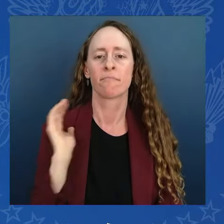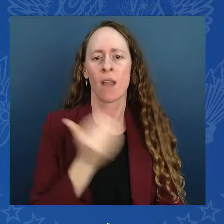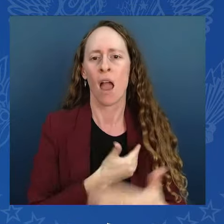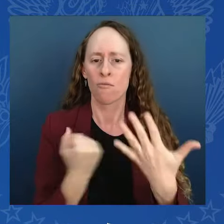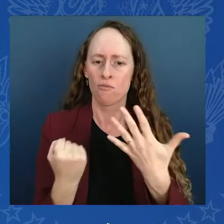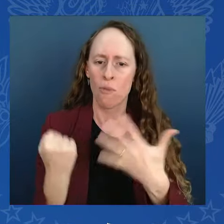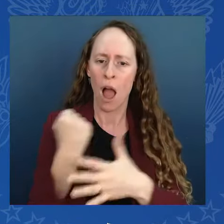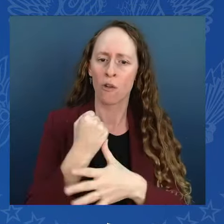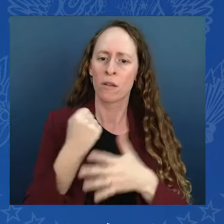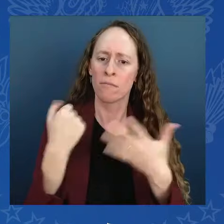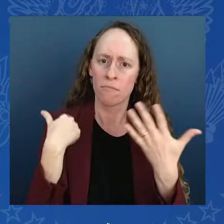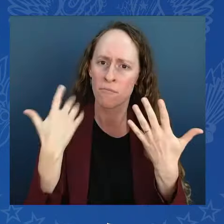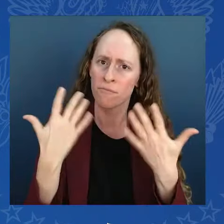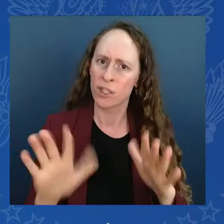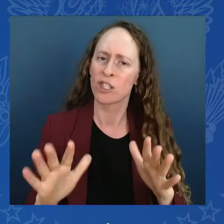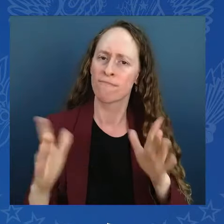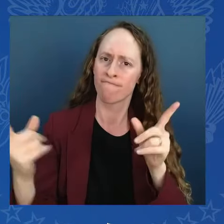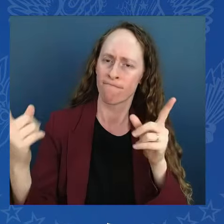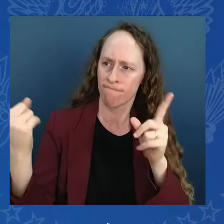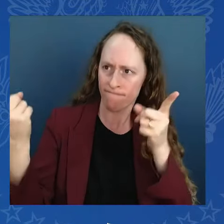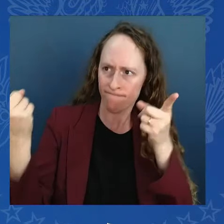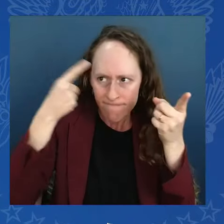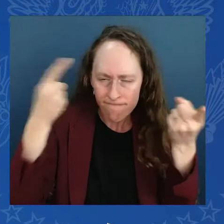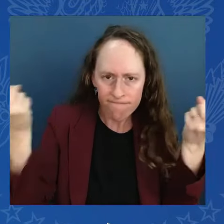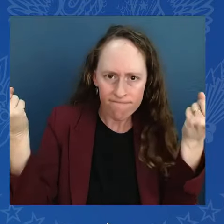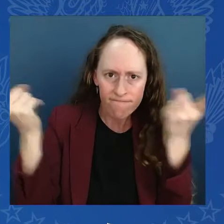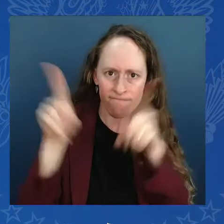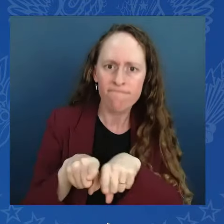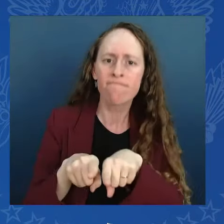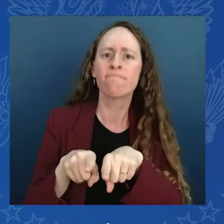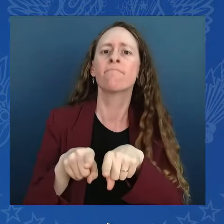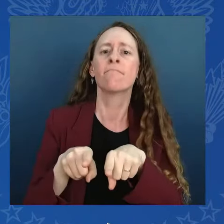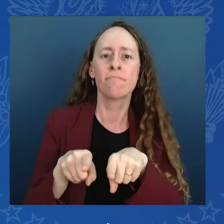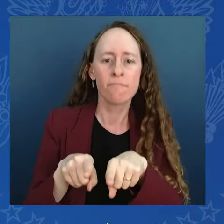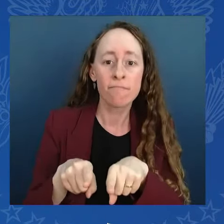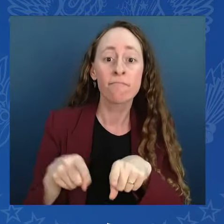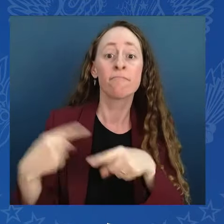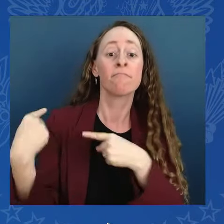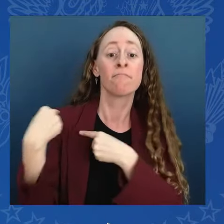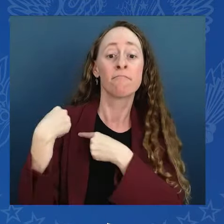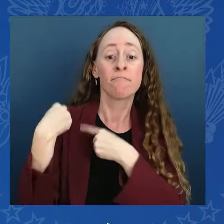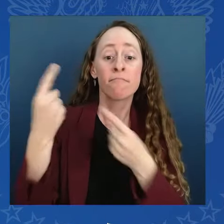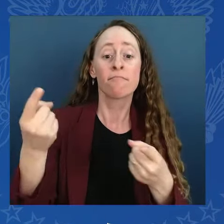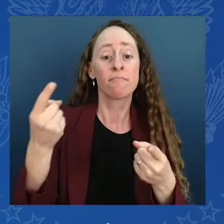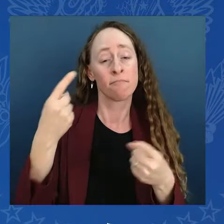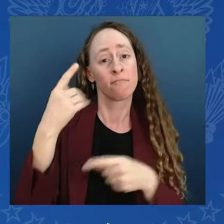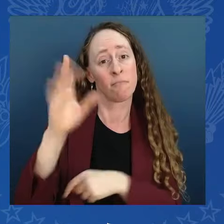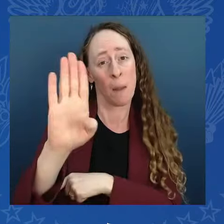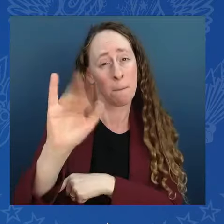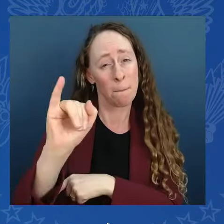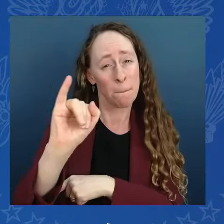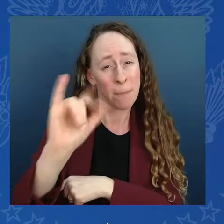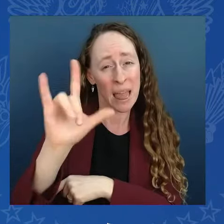we've provided billions of dollars to states and communities to address this problem. And today, I'm announcing an additional $2 billion in --